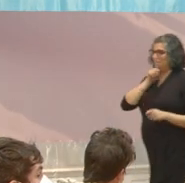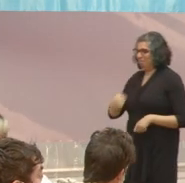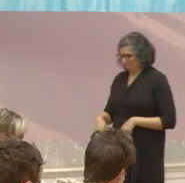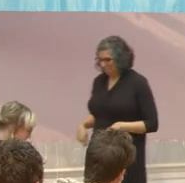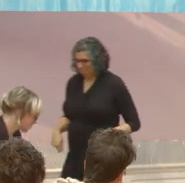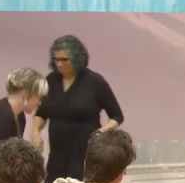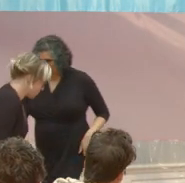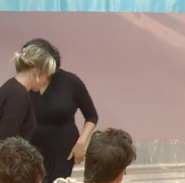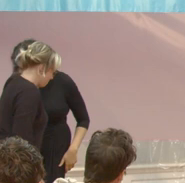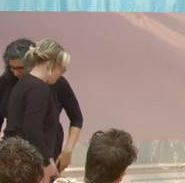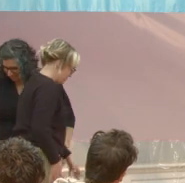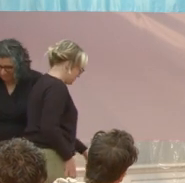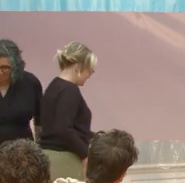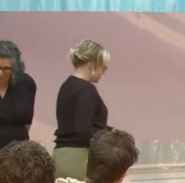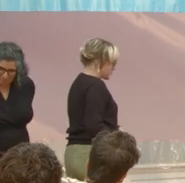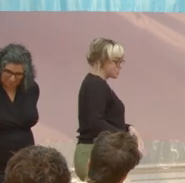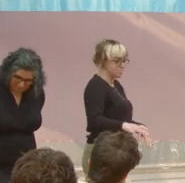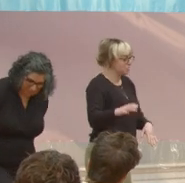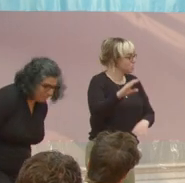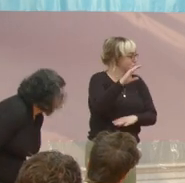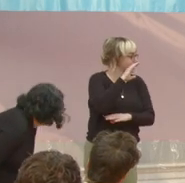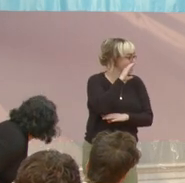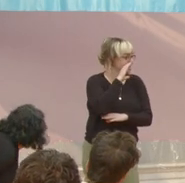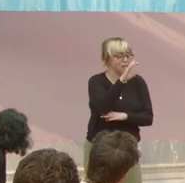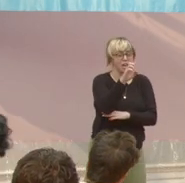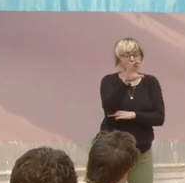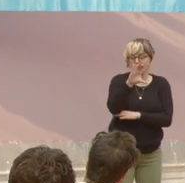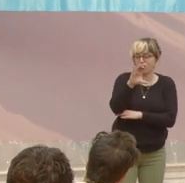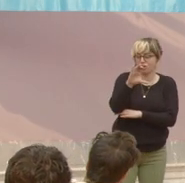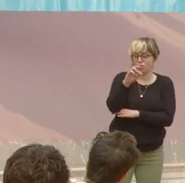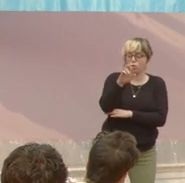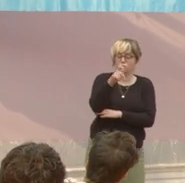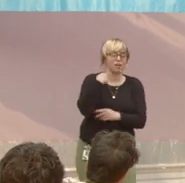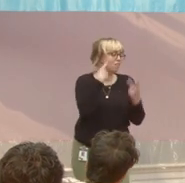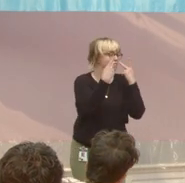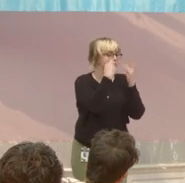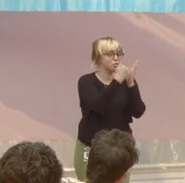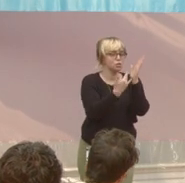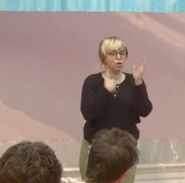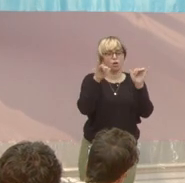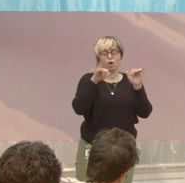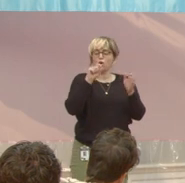Audience member: Hi, my name is Eric Rudolph I'm a visual artist. And I also written on theater performance art.